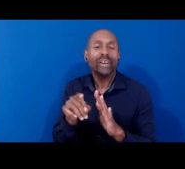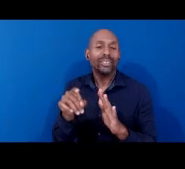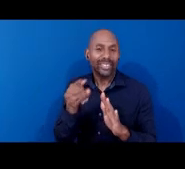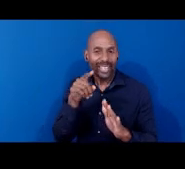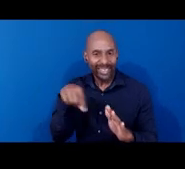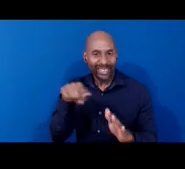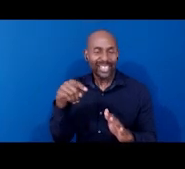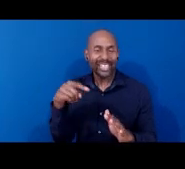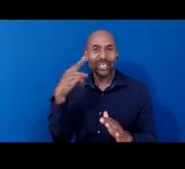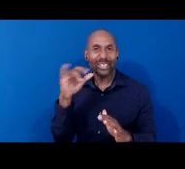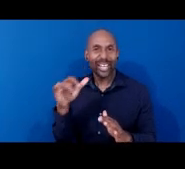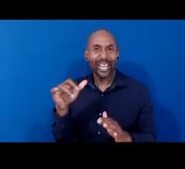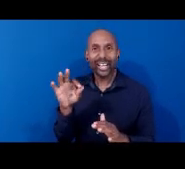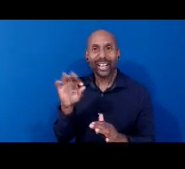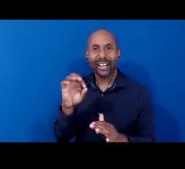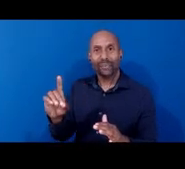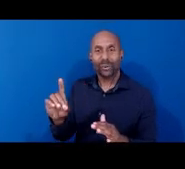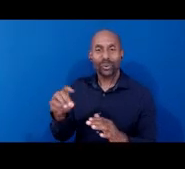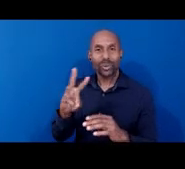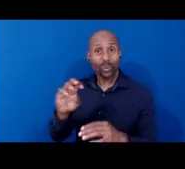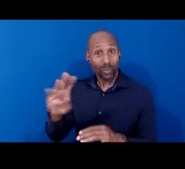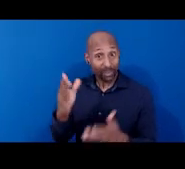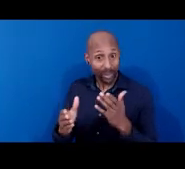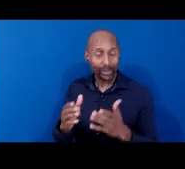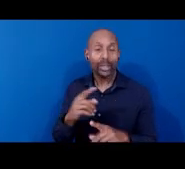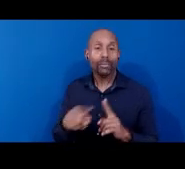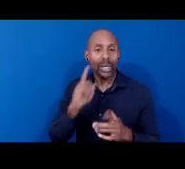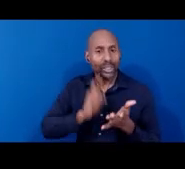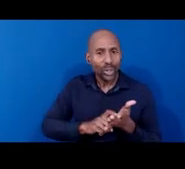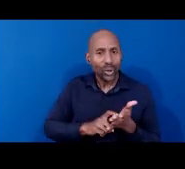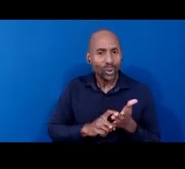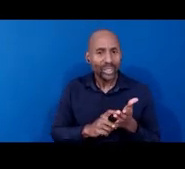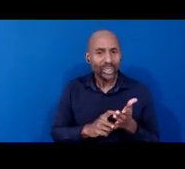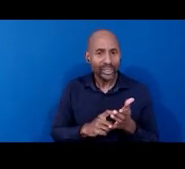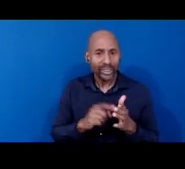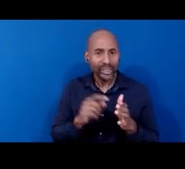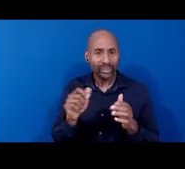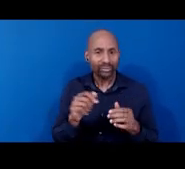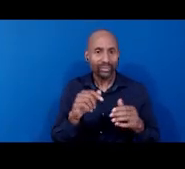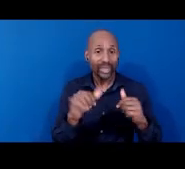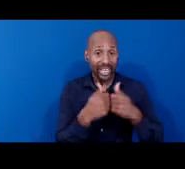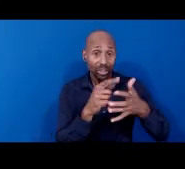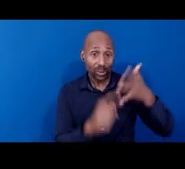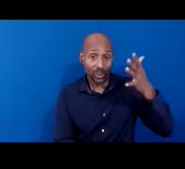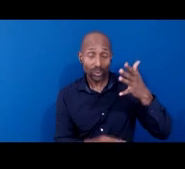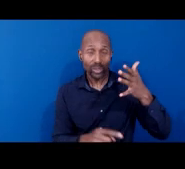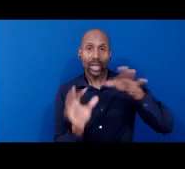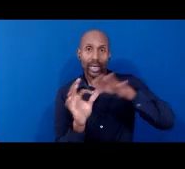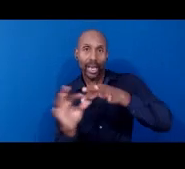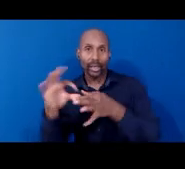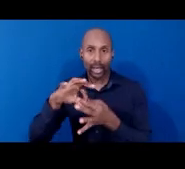And we noticed that over 100 challenges emerged over and over again, turned in different ways.